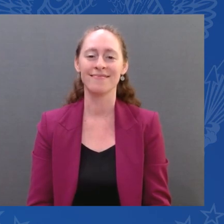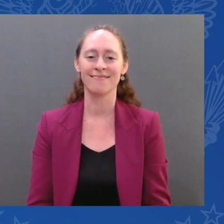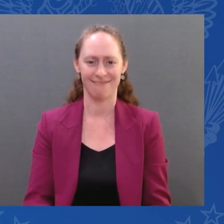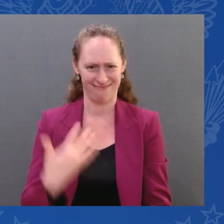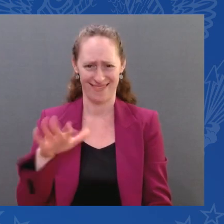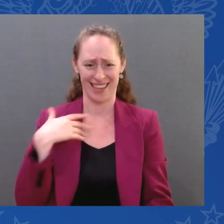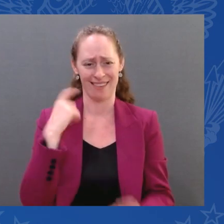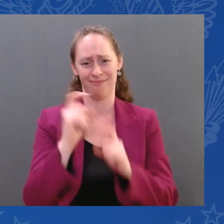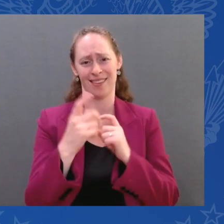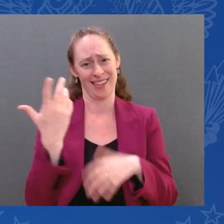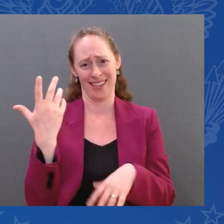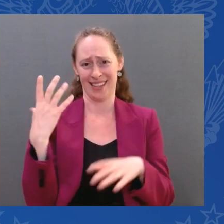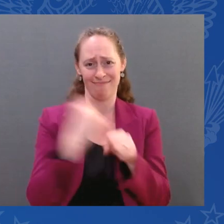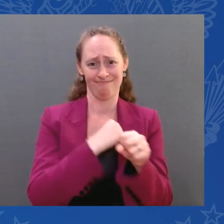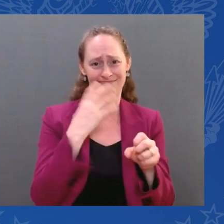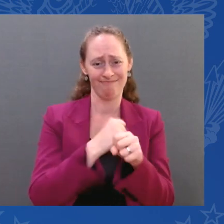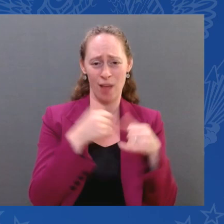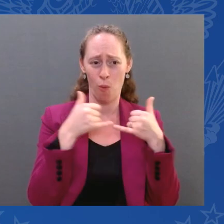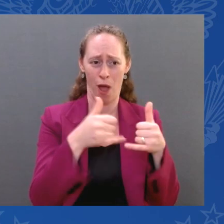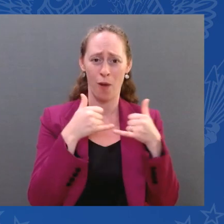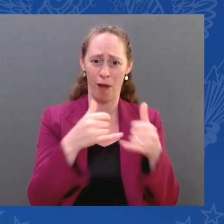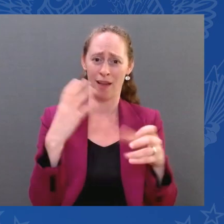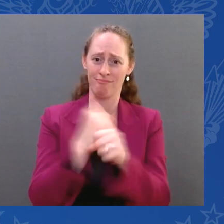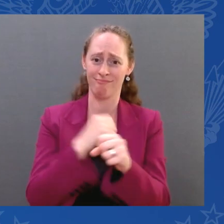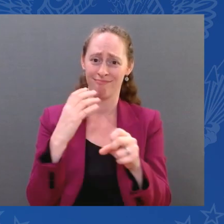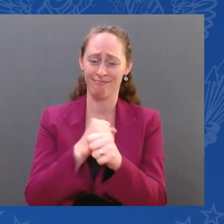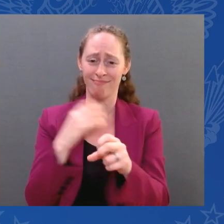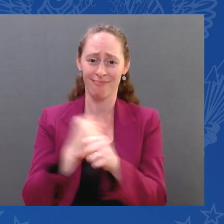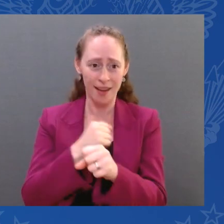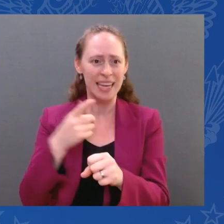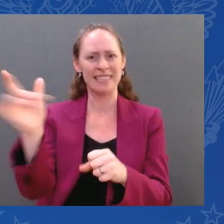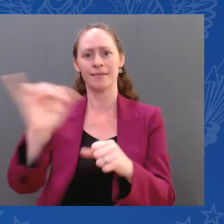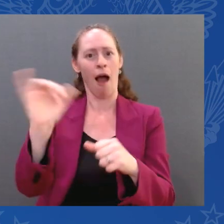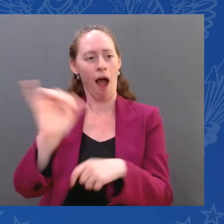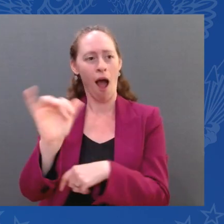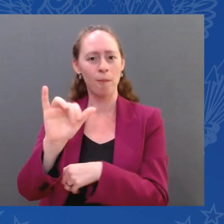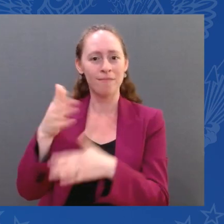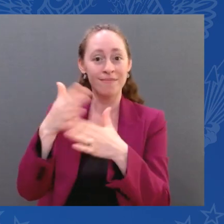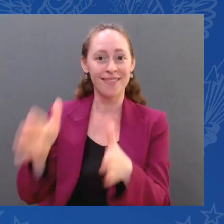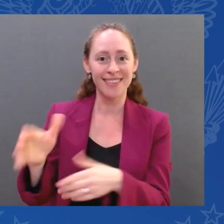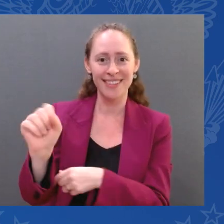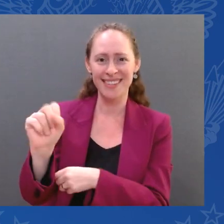and your reckless play. I'm watching you. My Lord, you have such -- you are good.